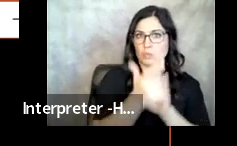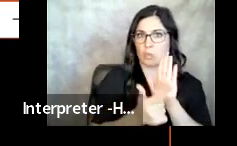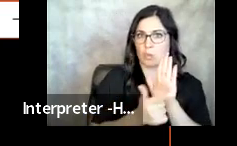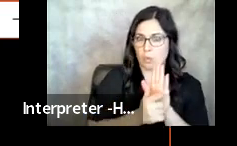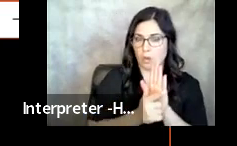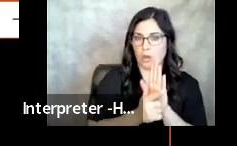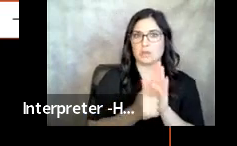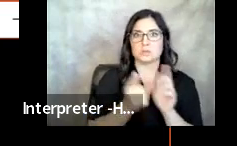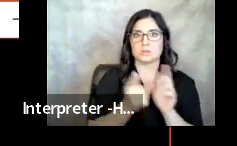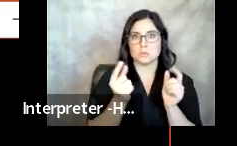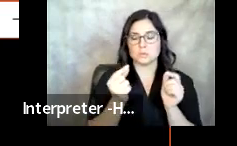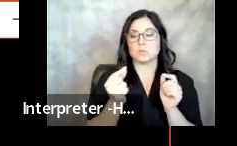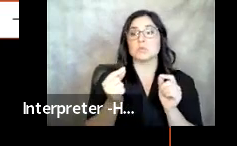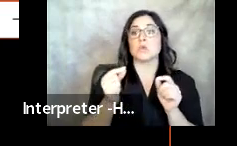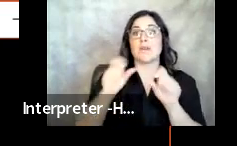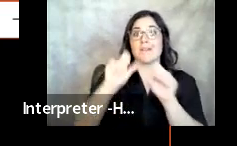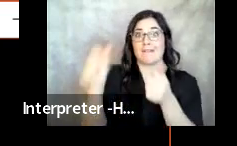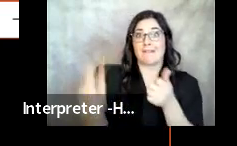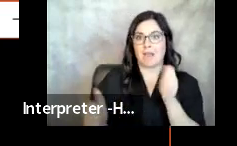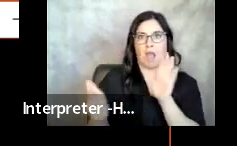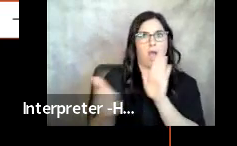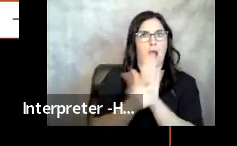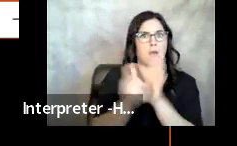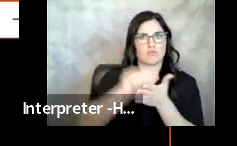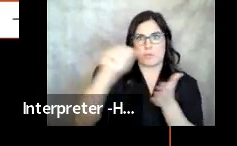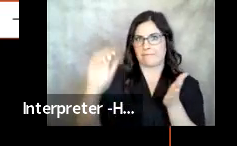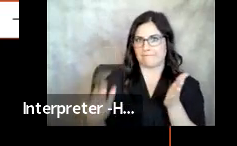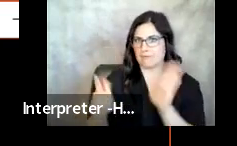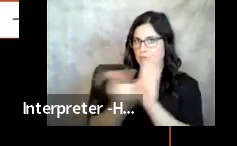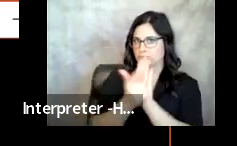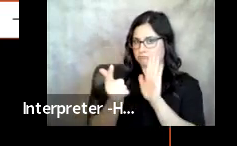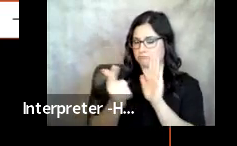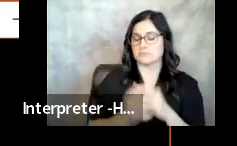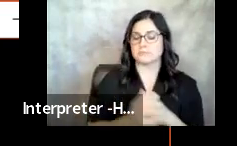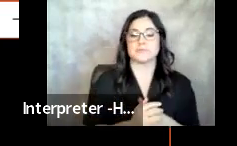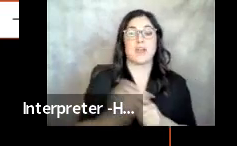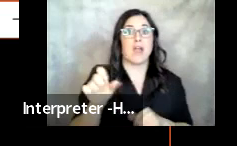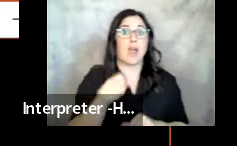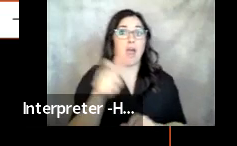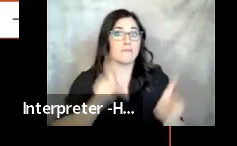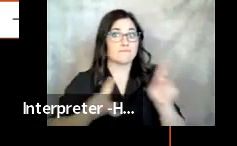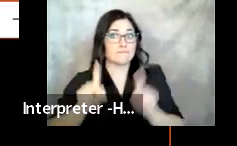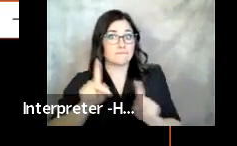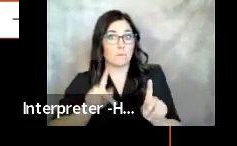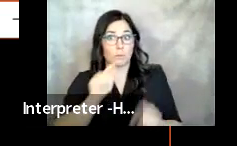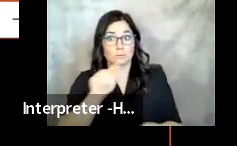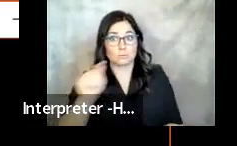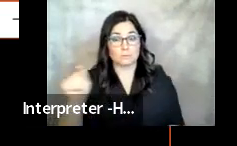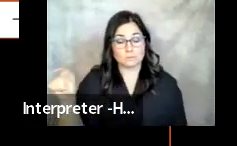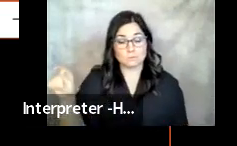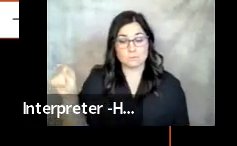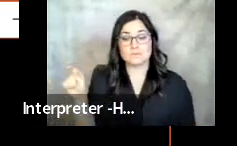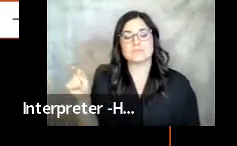Making it illegal to remove these. Statues. Meanwhile, other folks. Were. Pushing really hard to.